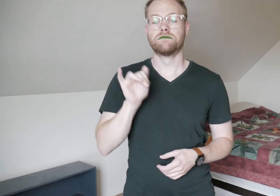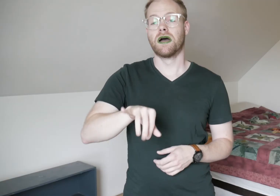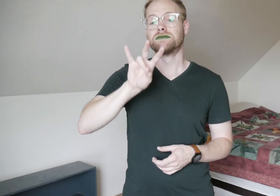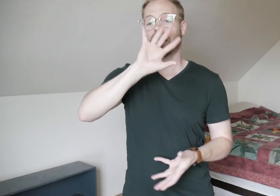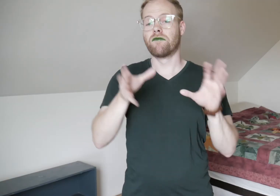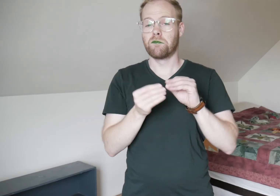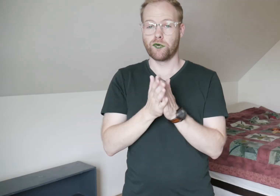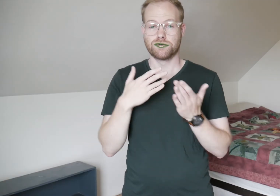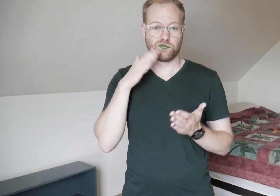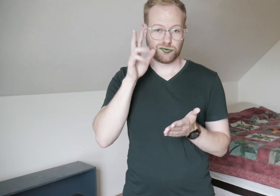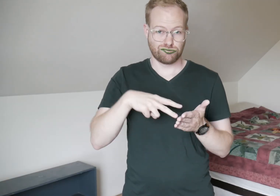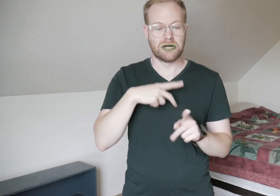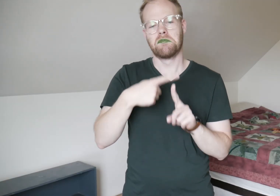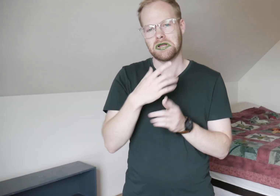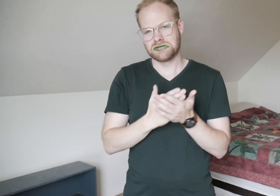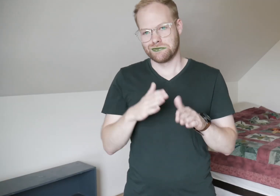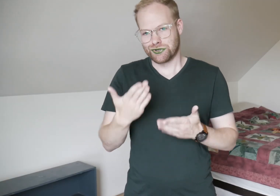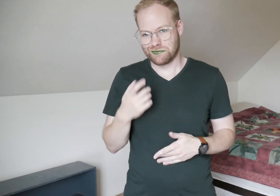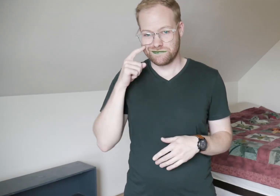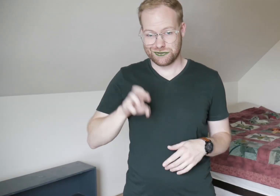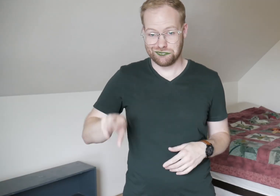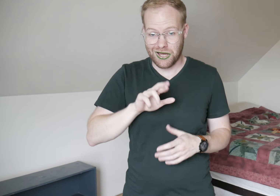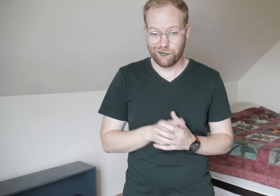Those are the seven books I’ll be reading, plus some recommendations for this round!